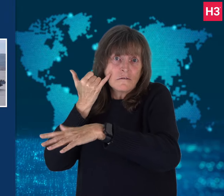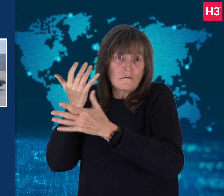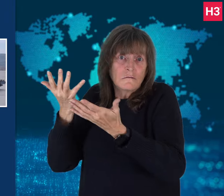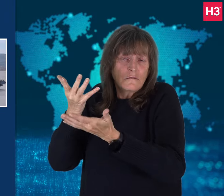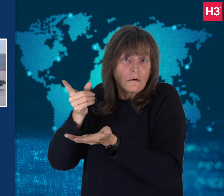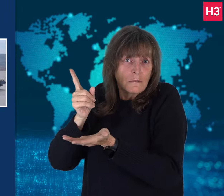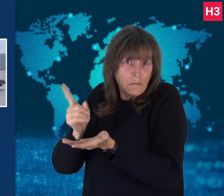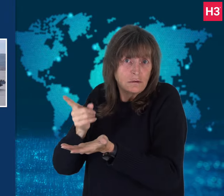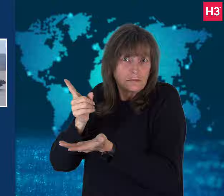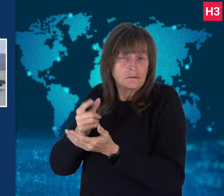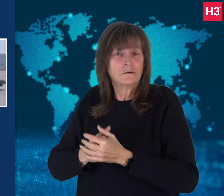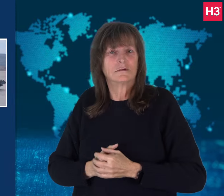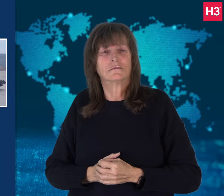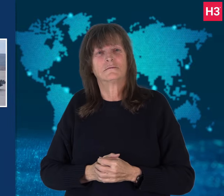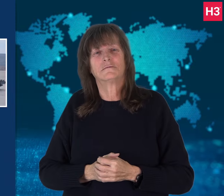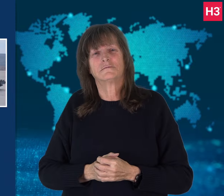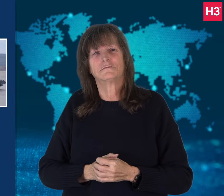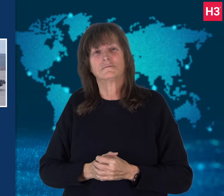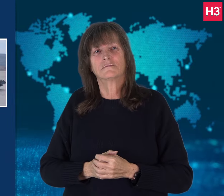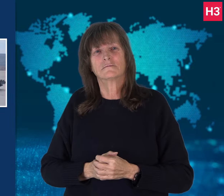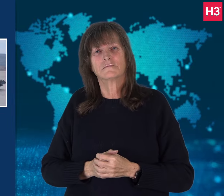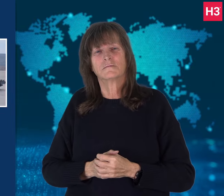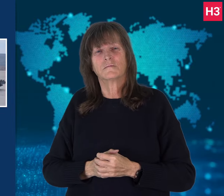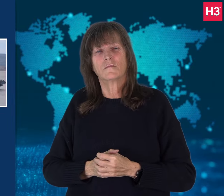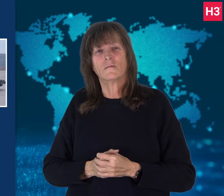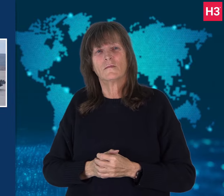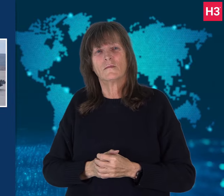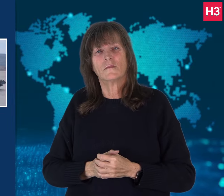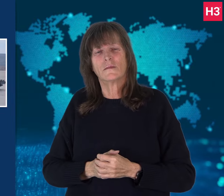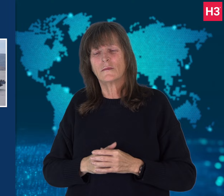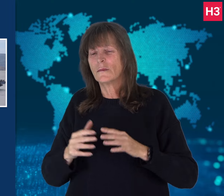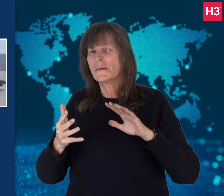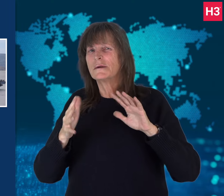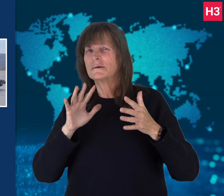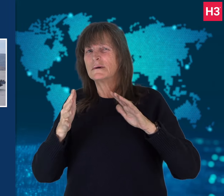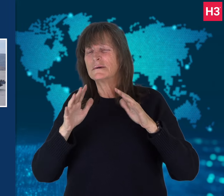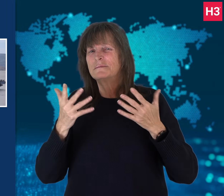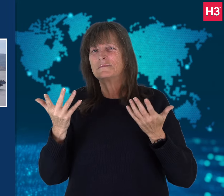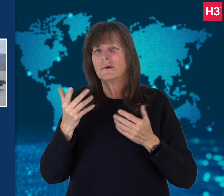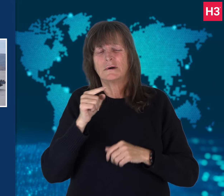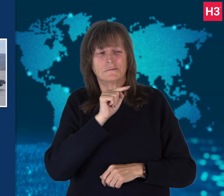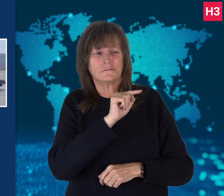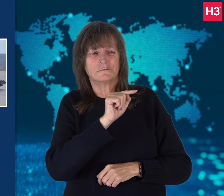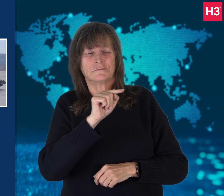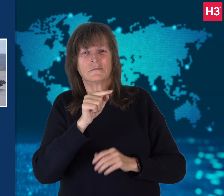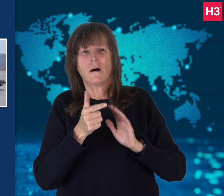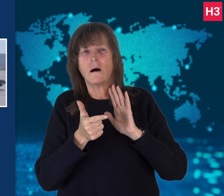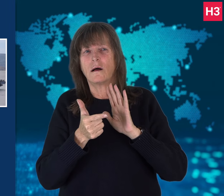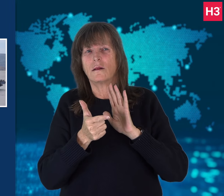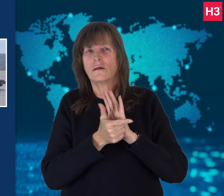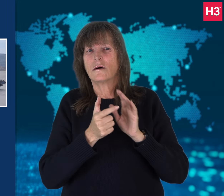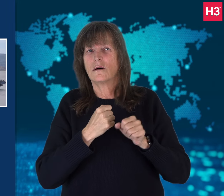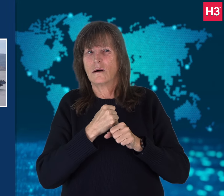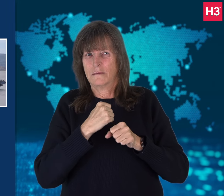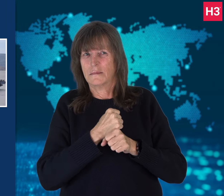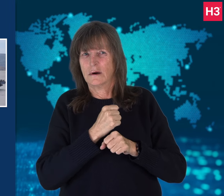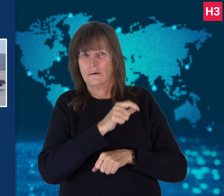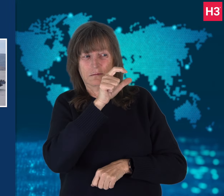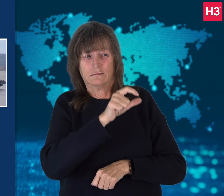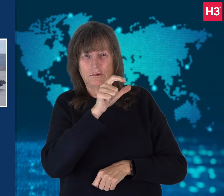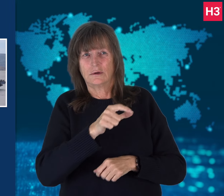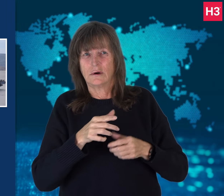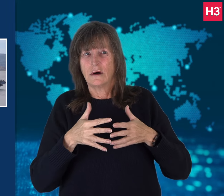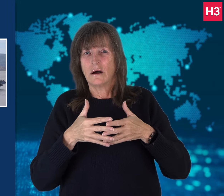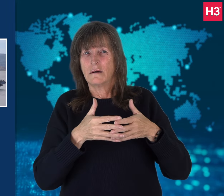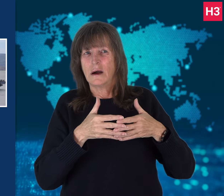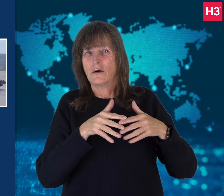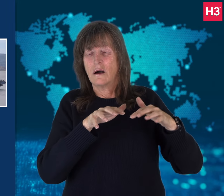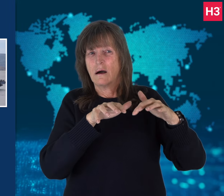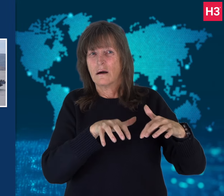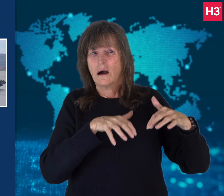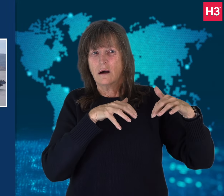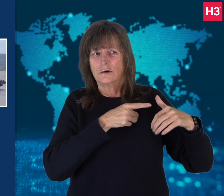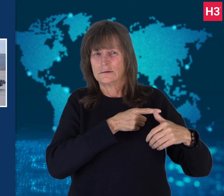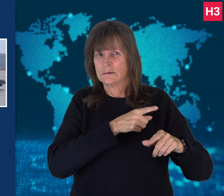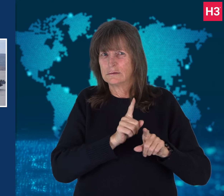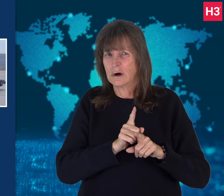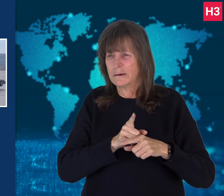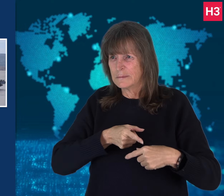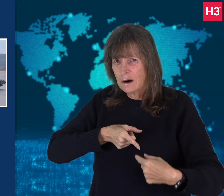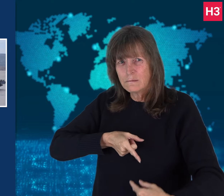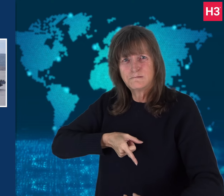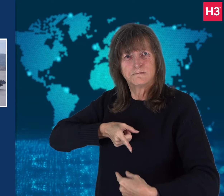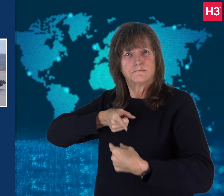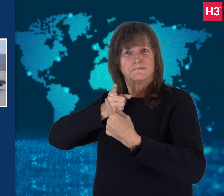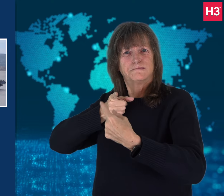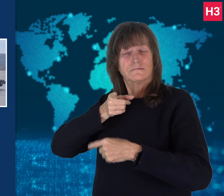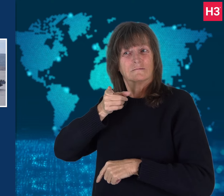on land if needed. Some lawmakers in the U.S. Congress argue that